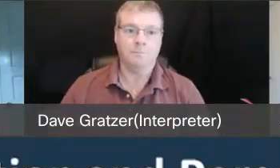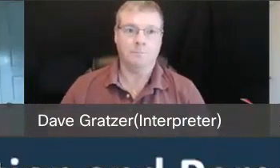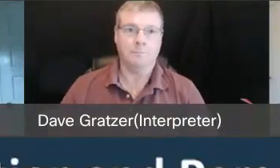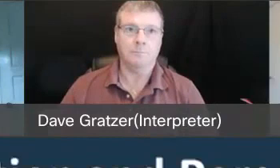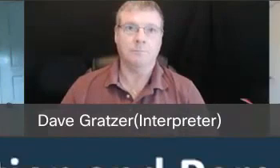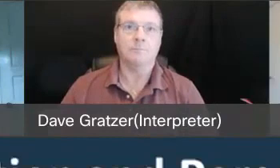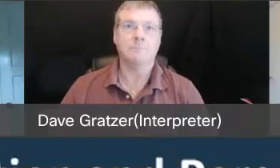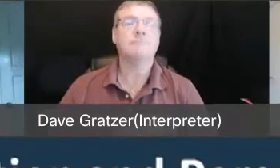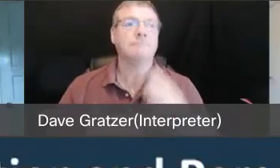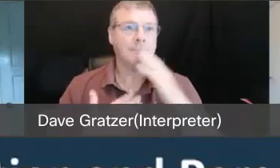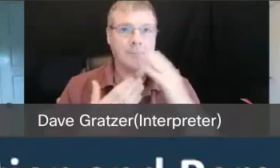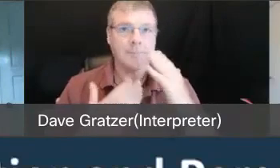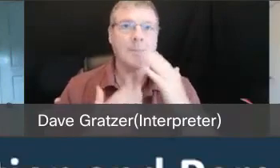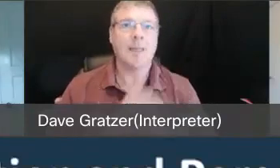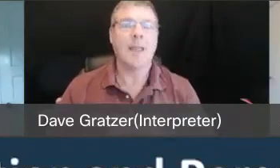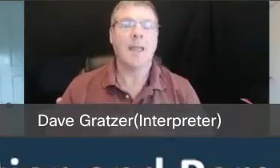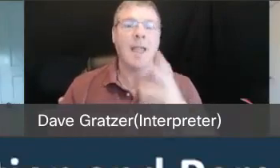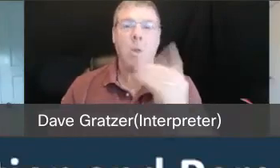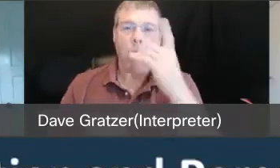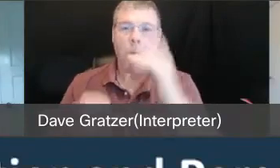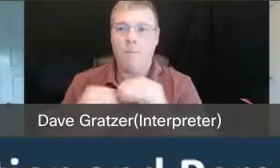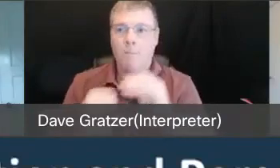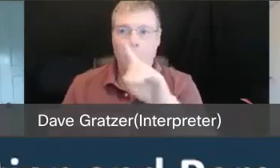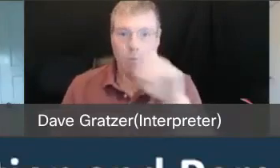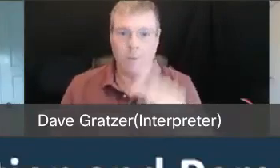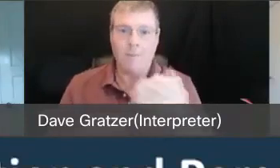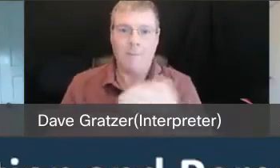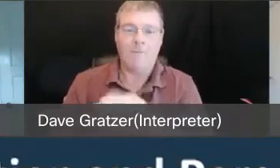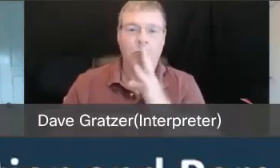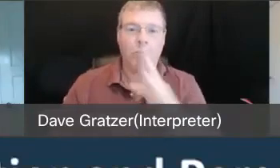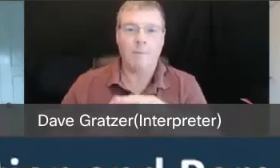Thanks Kerry. One more question before we move on to the personnel history section.